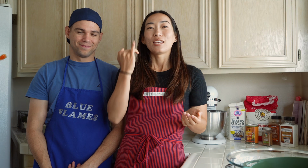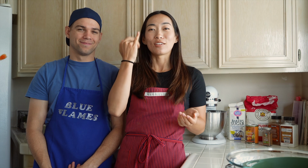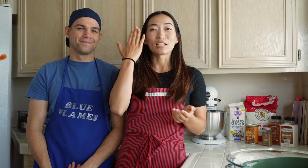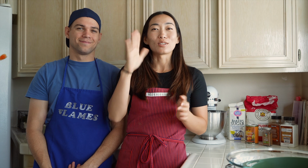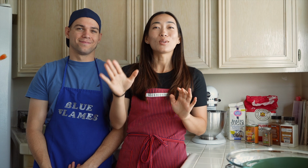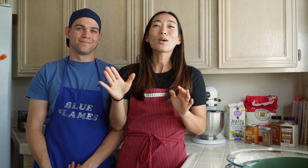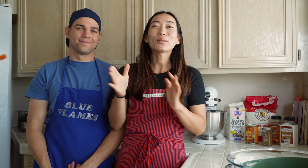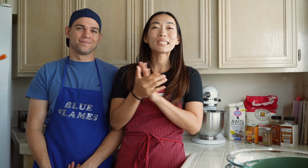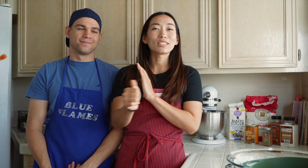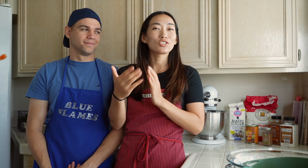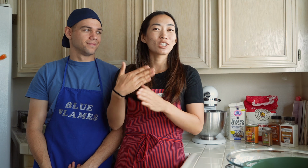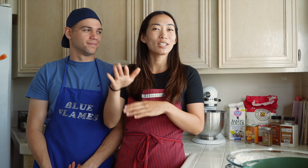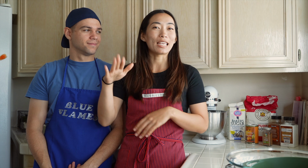if you guys don't know skillshare yet